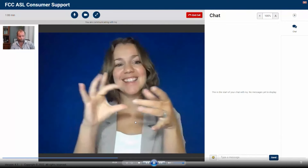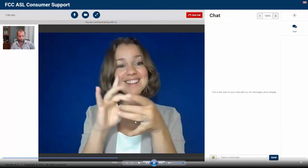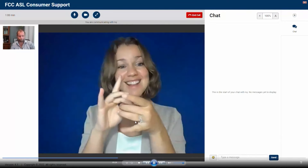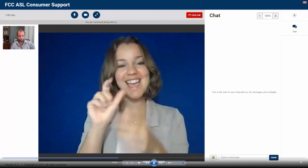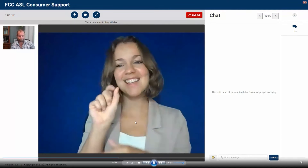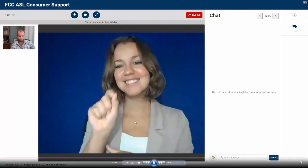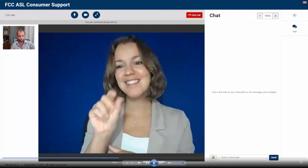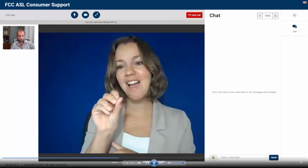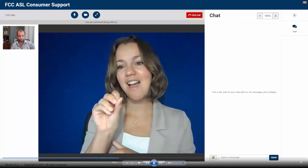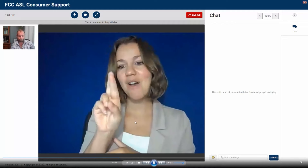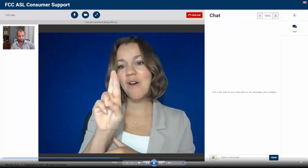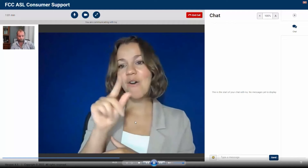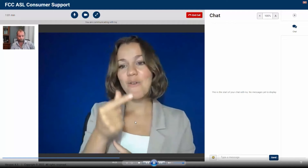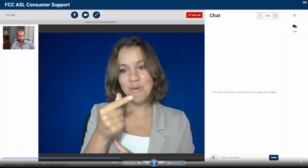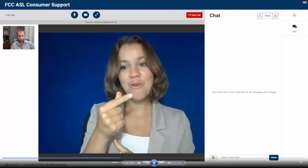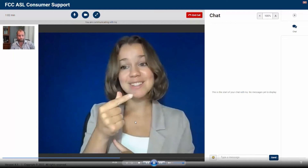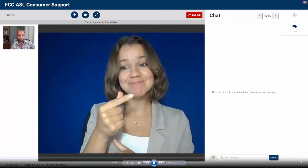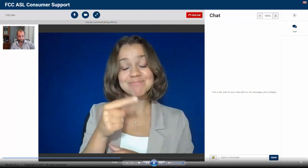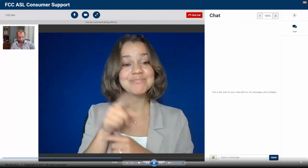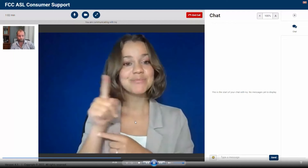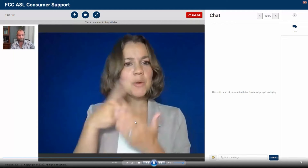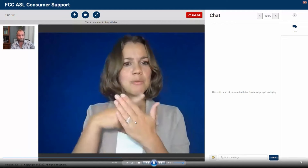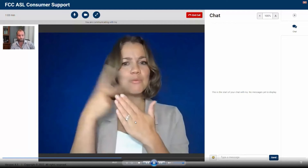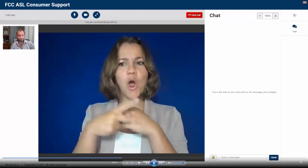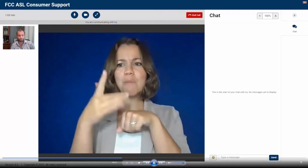I'M HAPPY TO HELP. BY THE WAY, THIS PROGRAM THE NATIONAL DEAF-BLIND